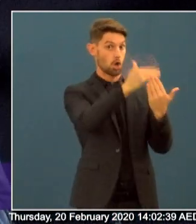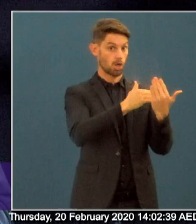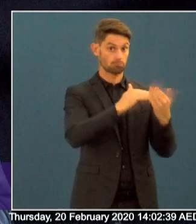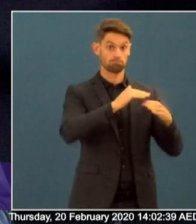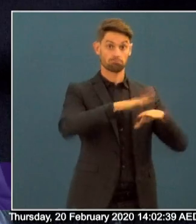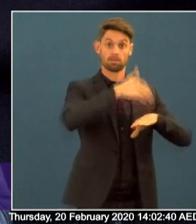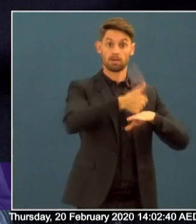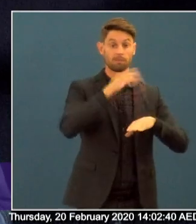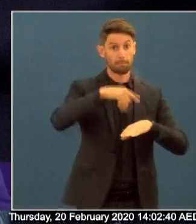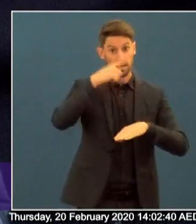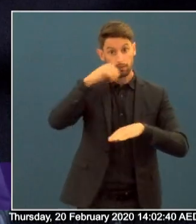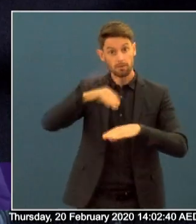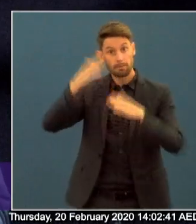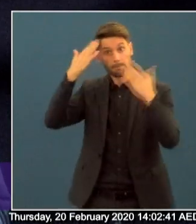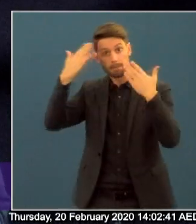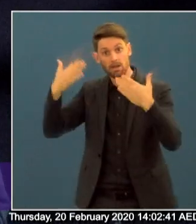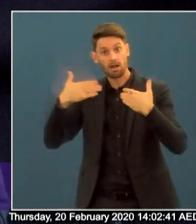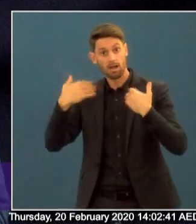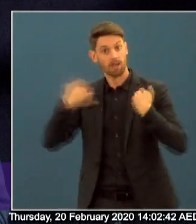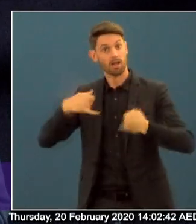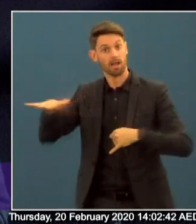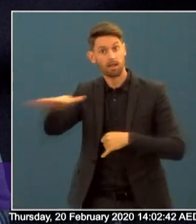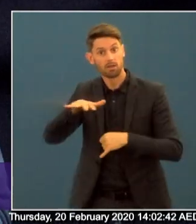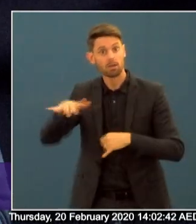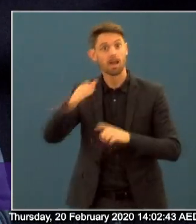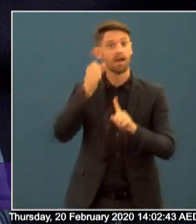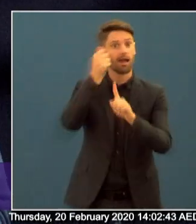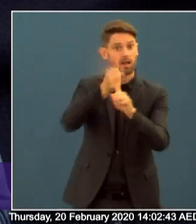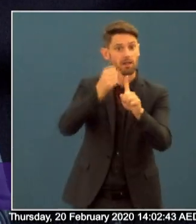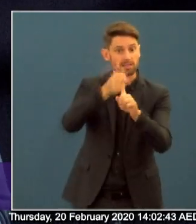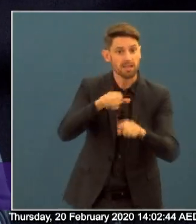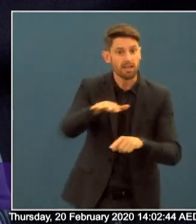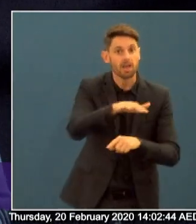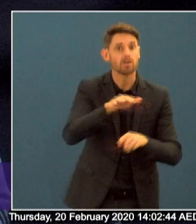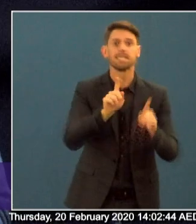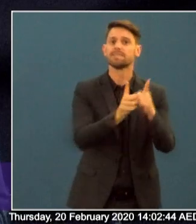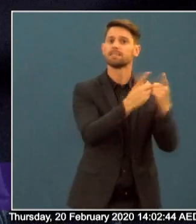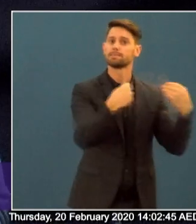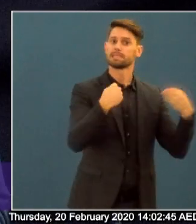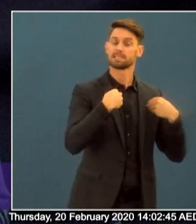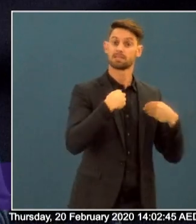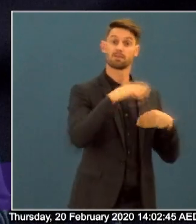from health, mental health, advocacy, other relevant agencies, and funded by the Australian Government Department of Health,